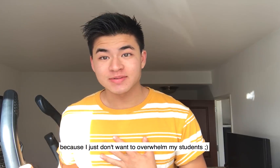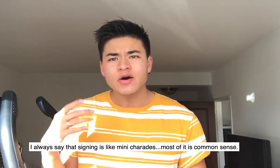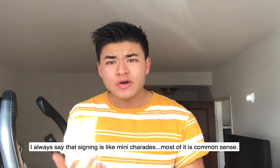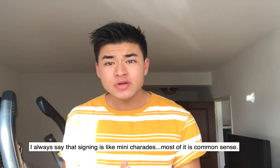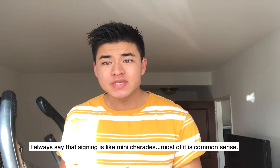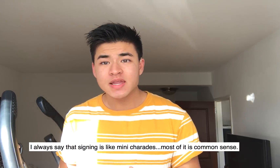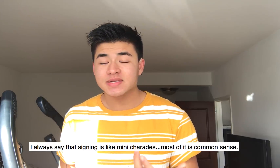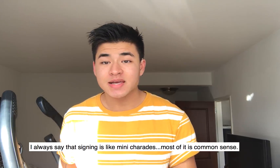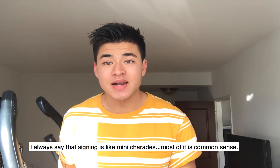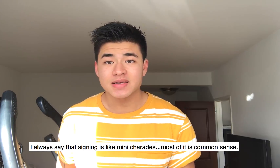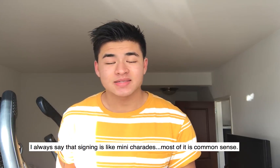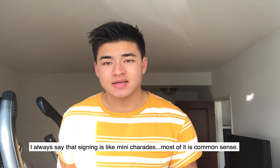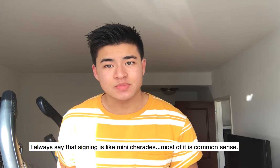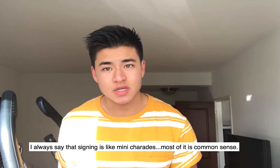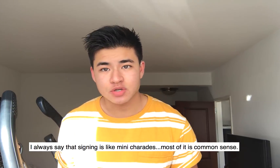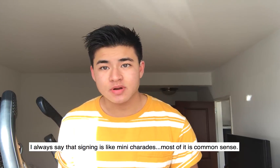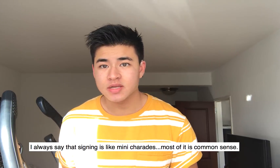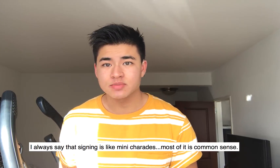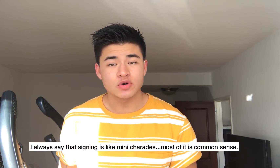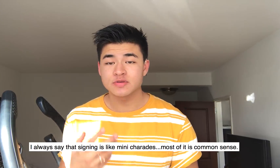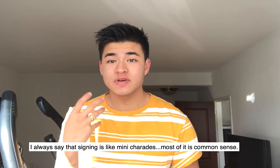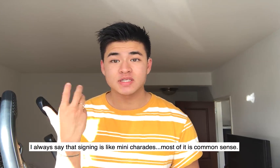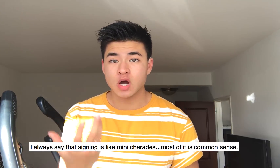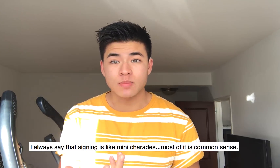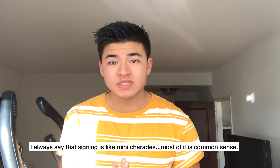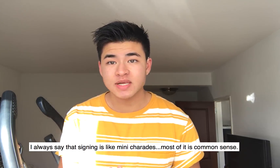Now we always say that signing is like mini charades. Most of it is common sense